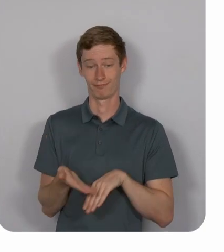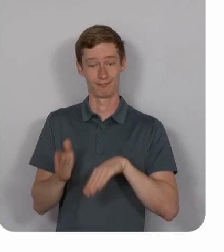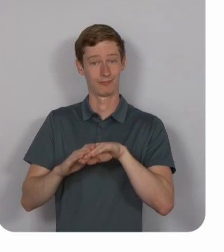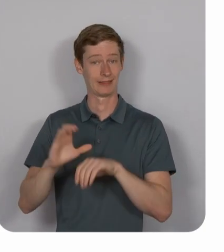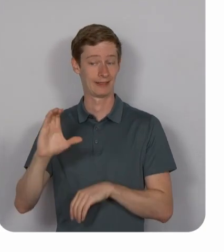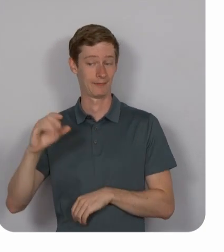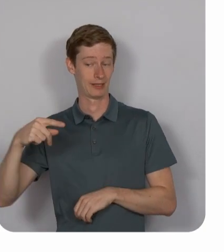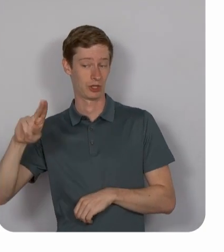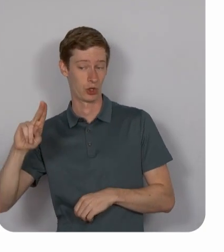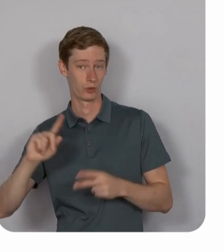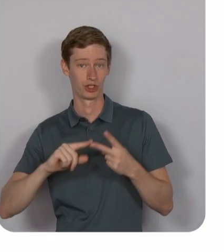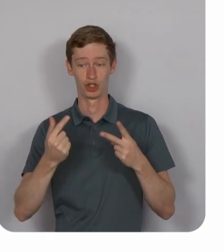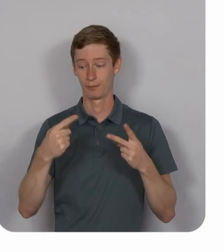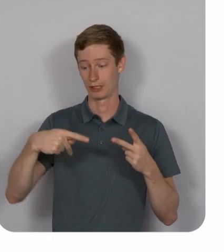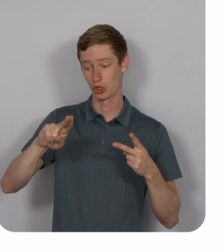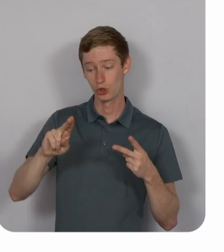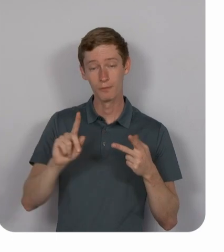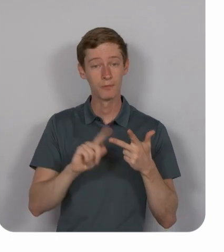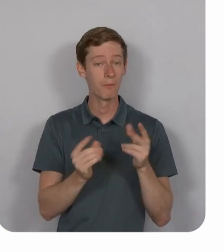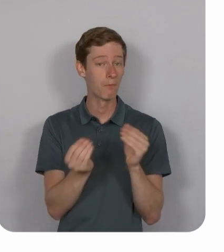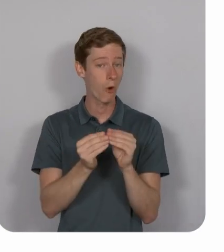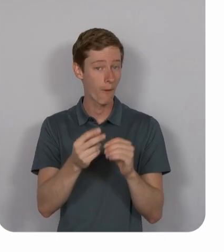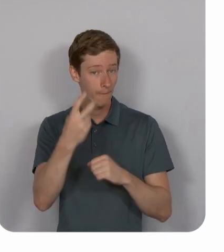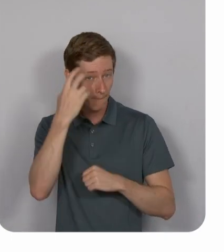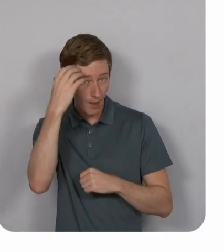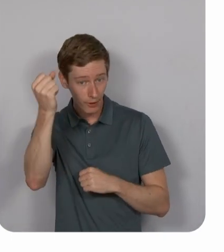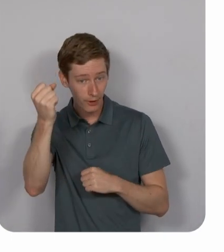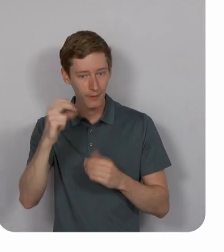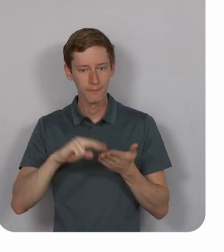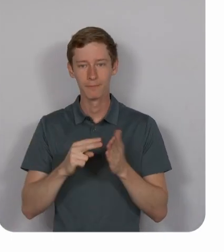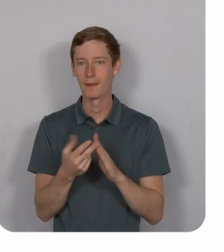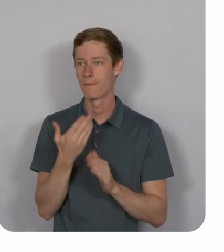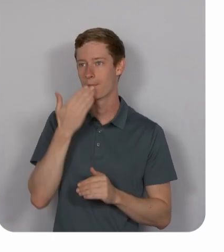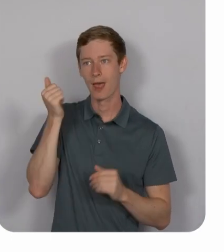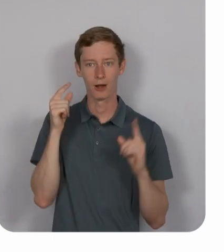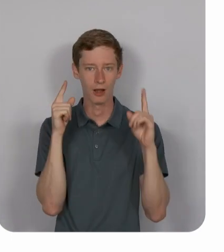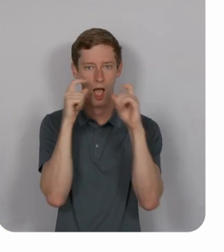allows you to create a more complex experience at a higher fidelity than ever before.